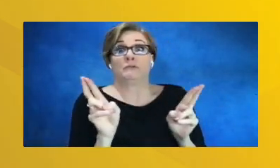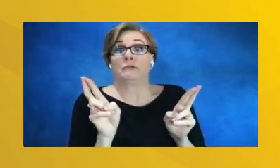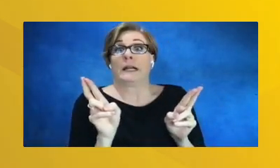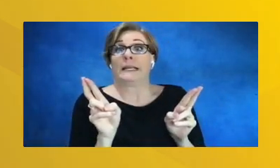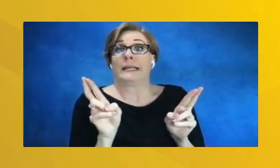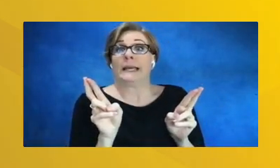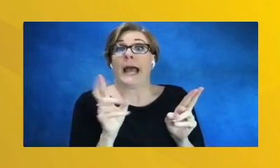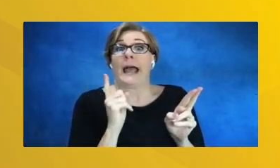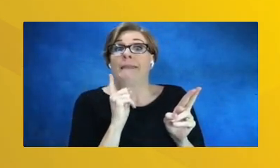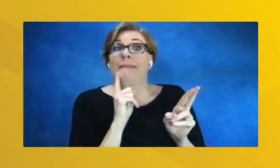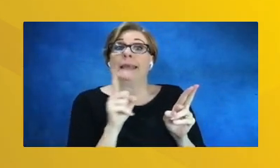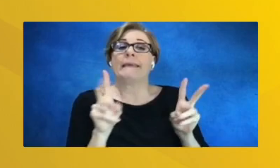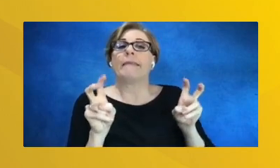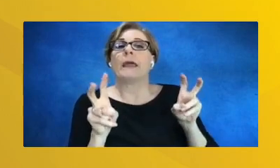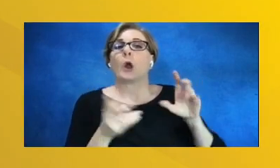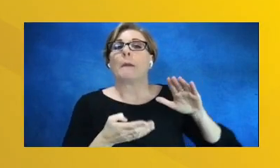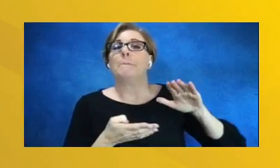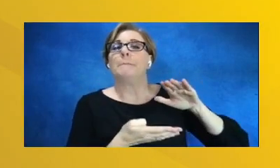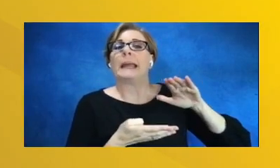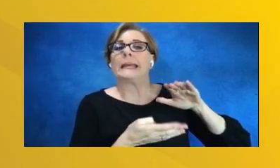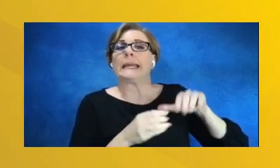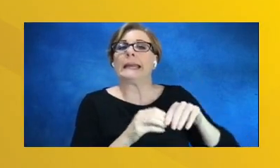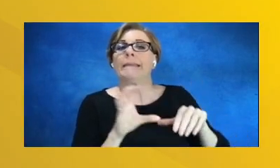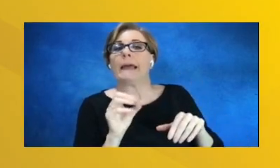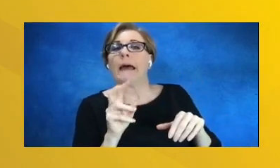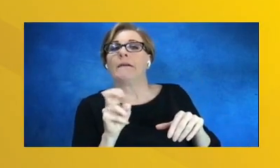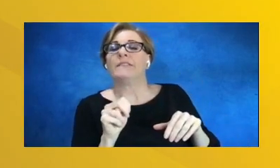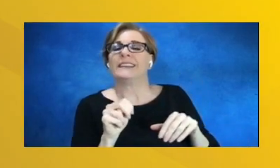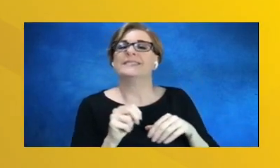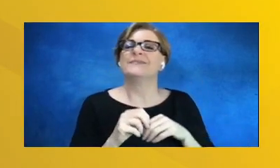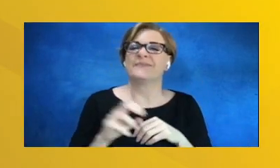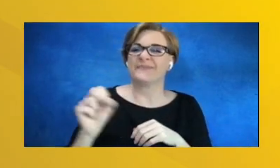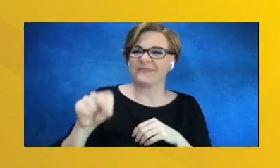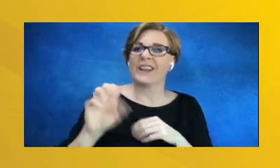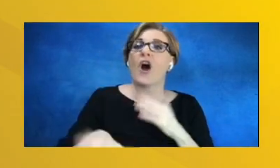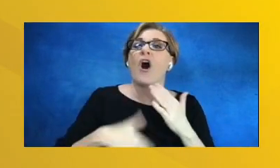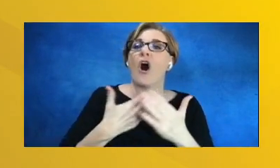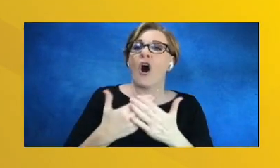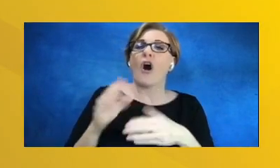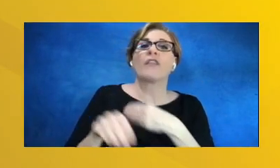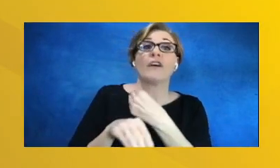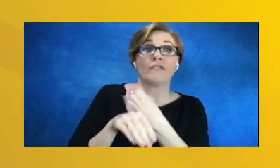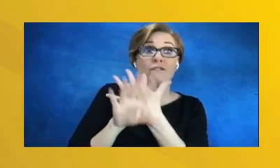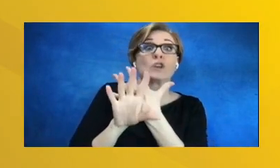All of our virtual field trips available with dates and times very soon.